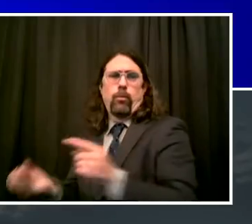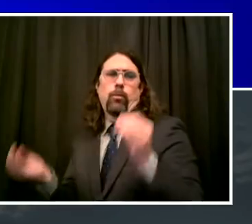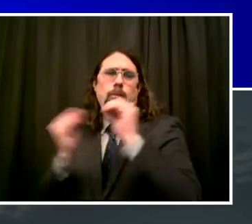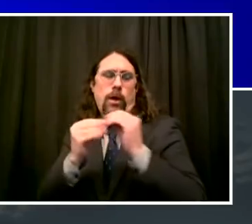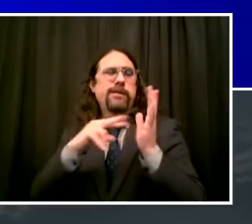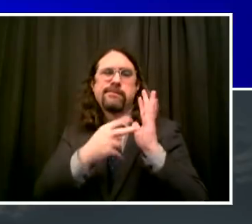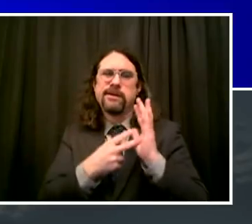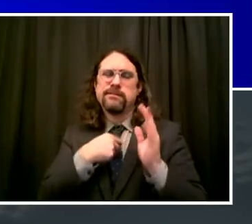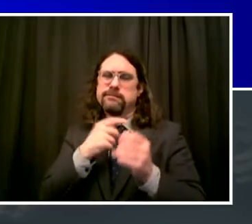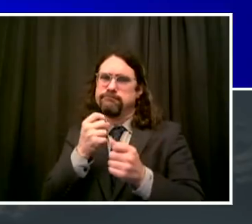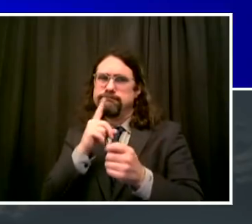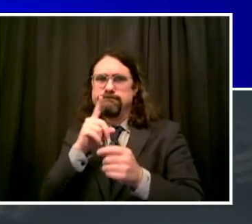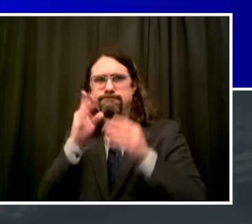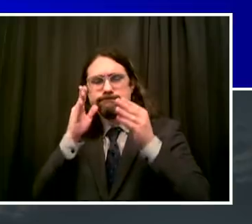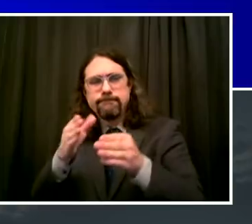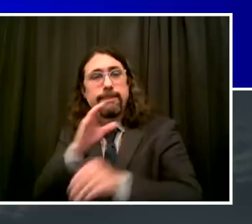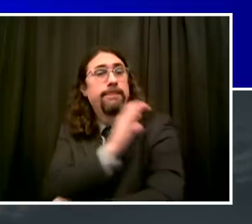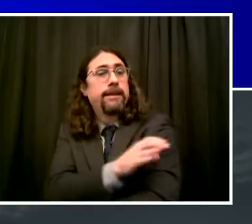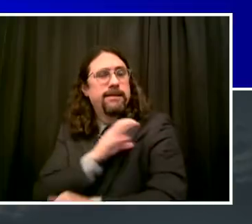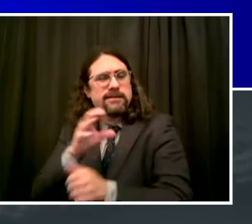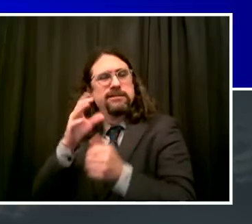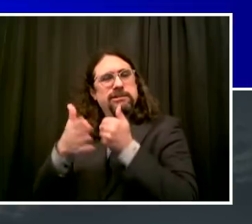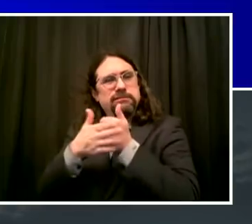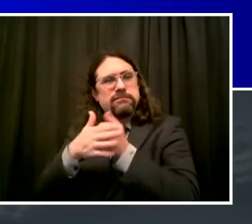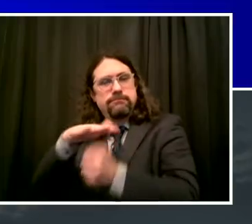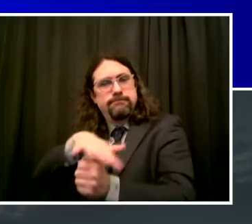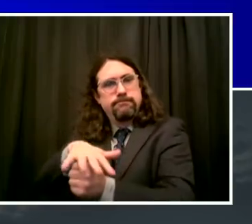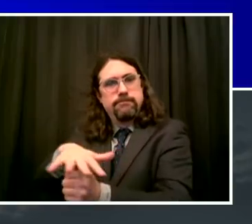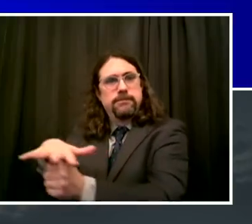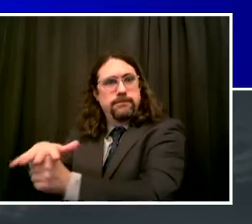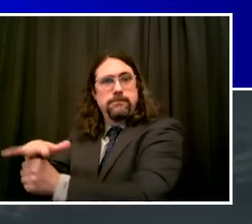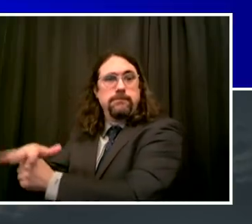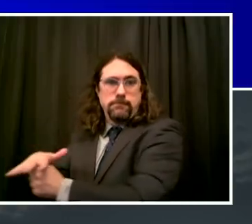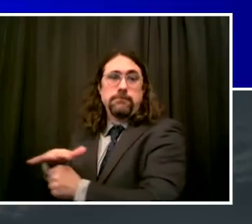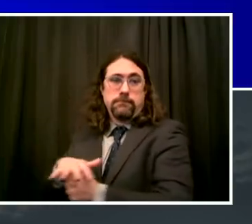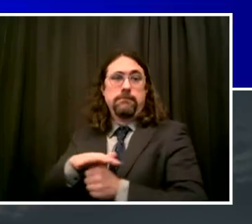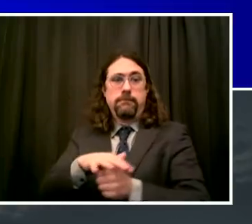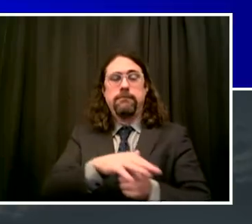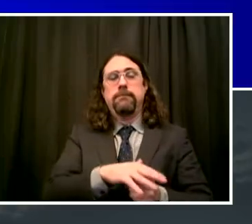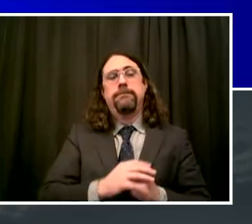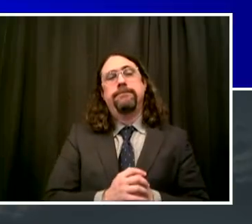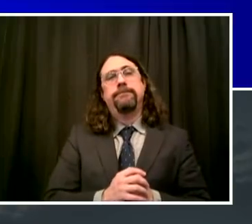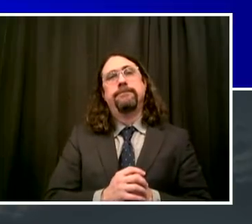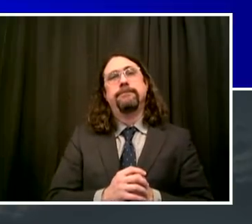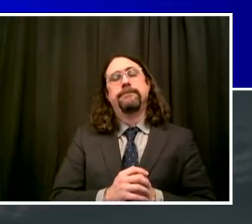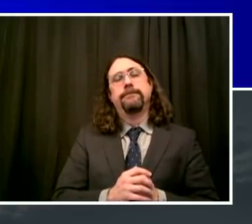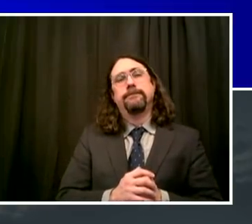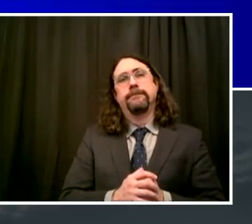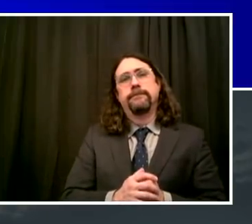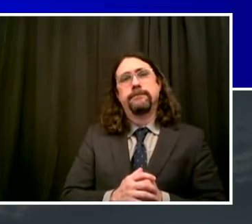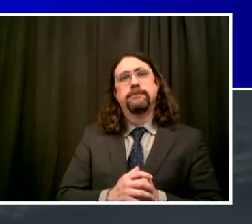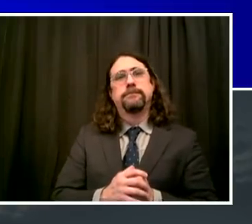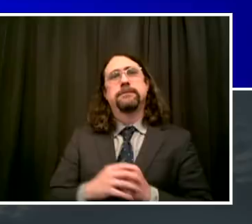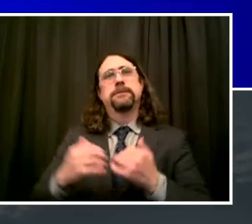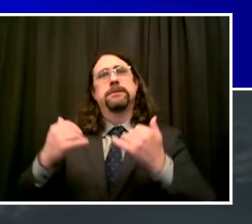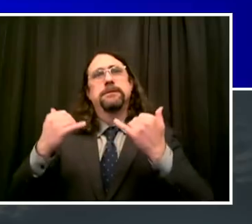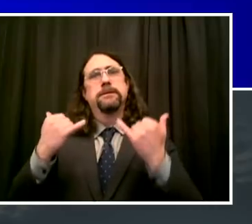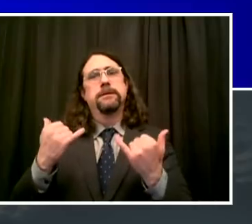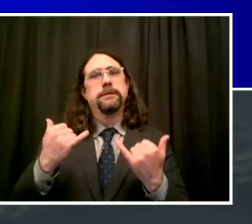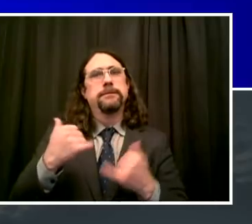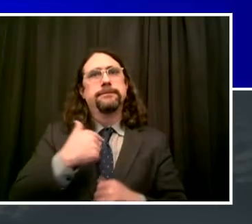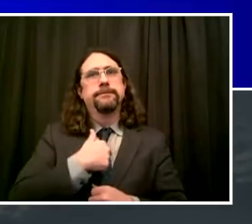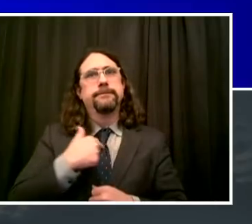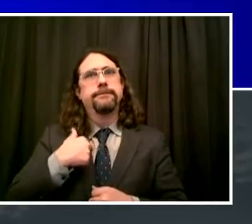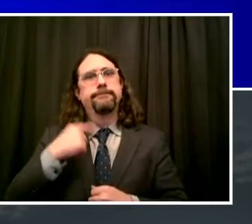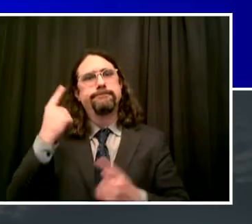AND THE FUTURE.